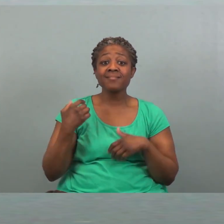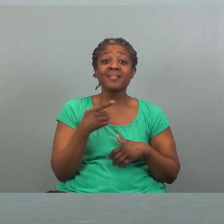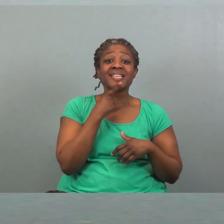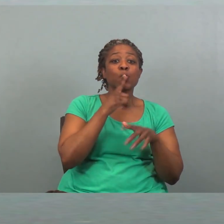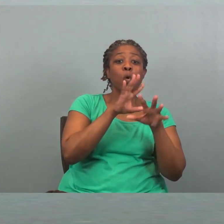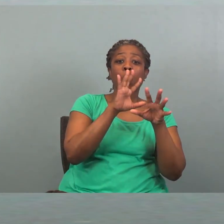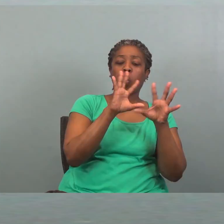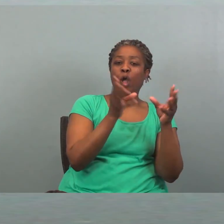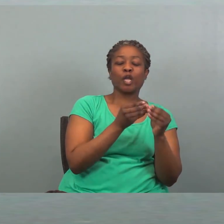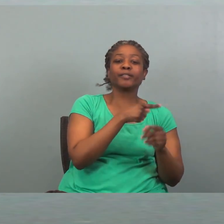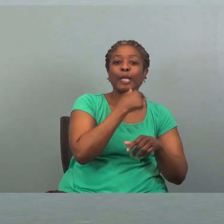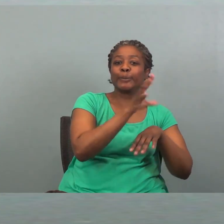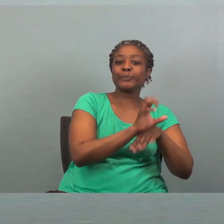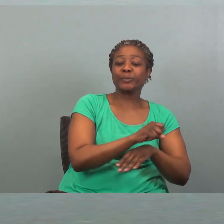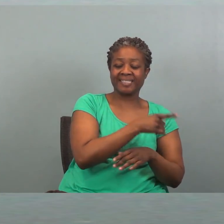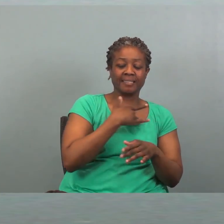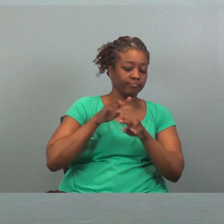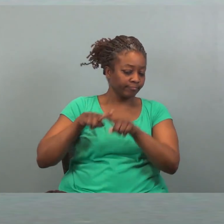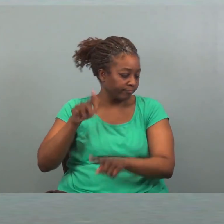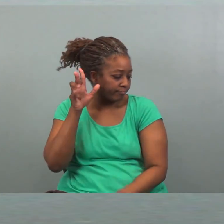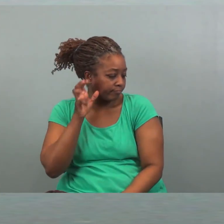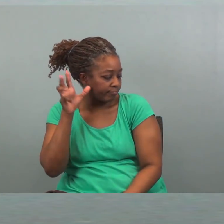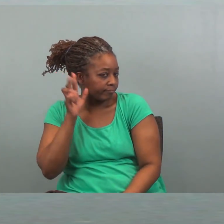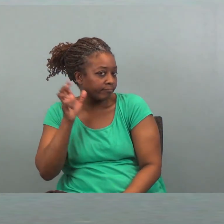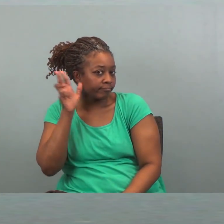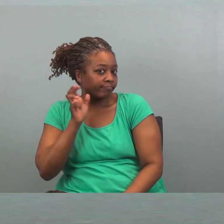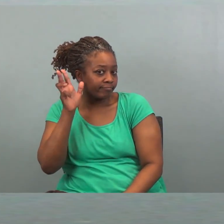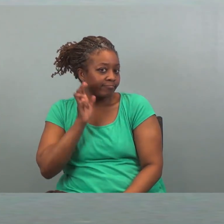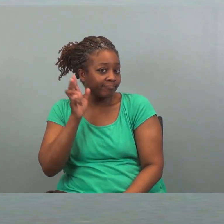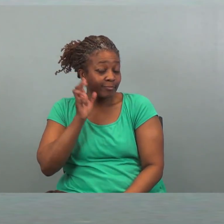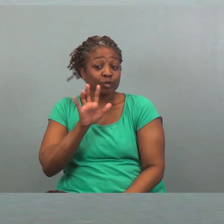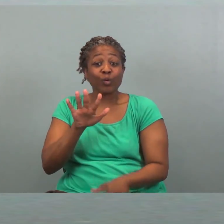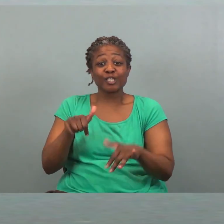and our sign production. Hearing people are accustomed to depending on auditory input.